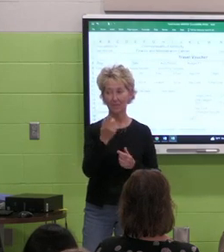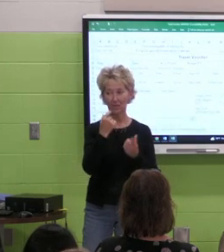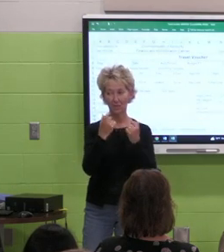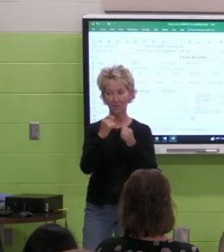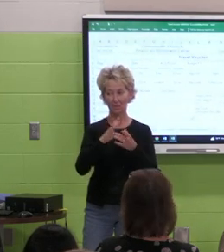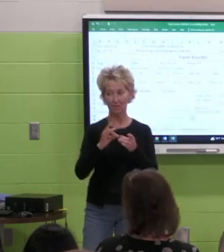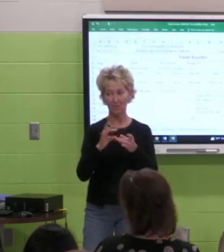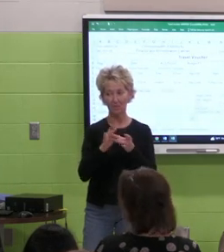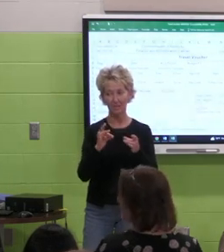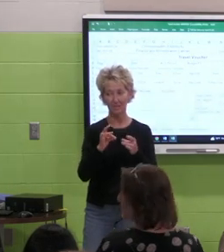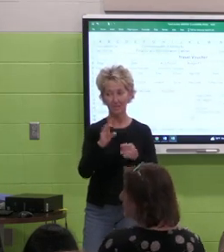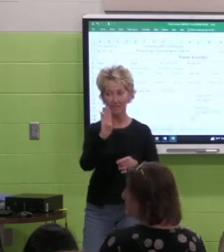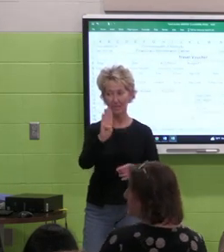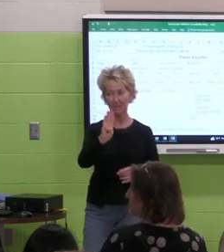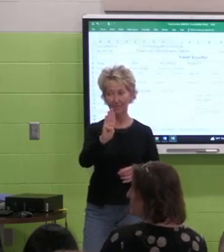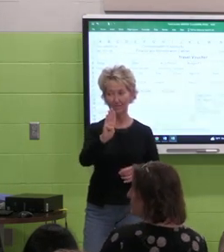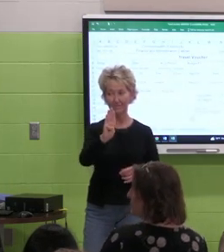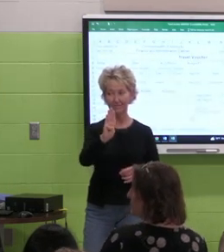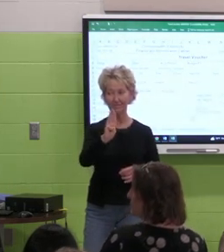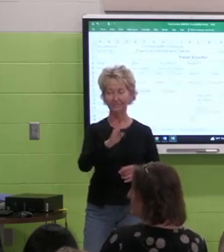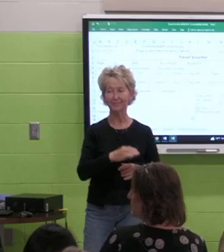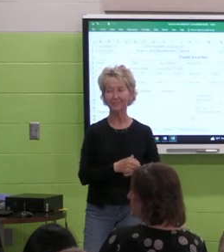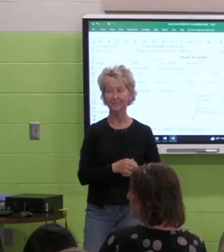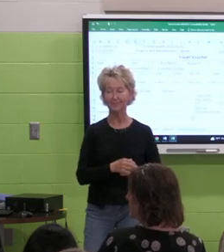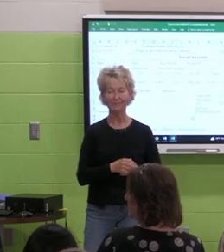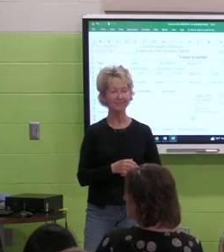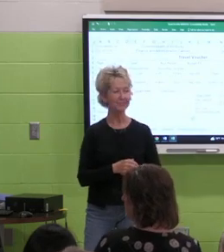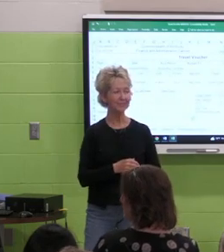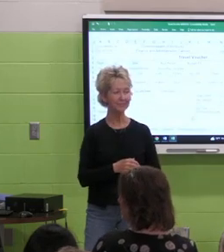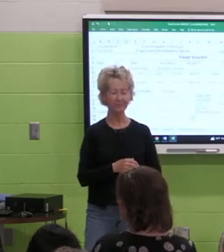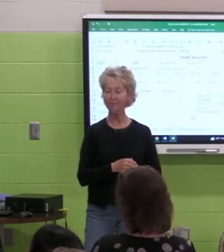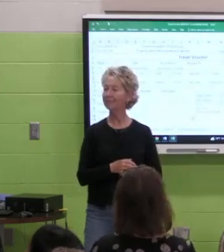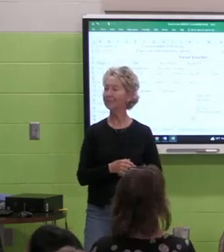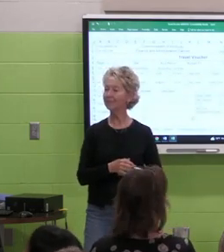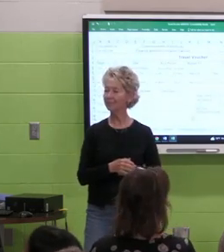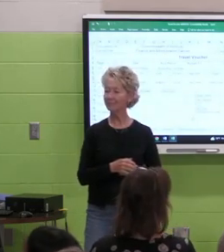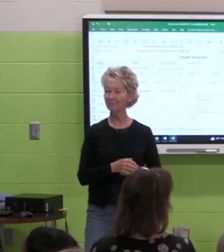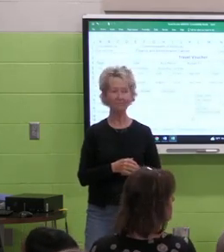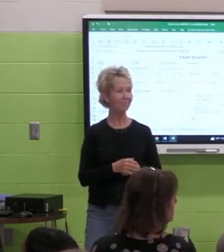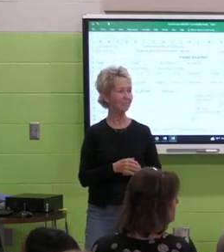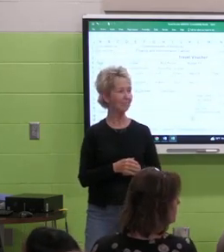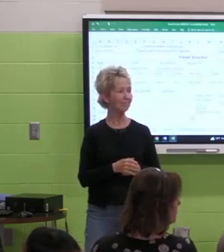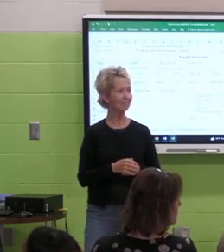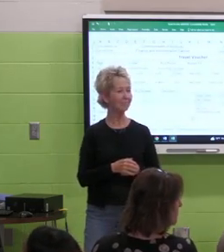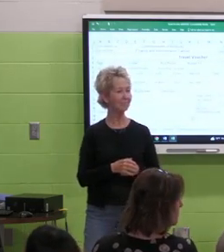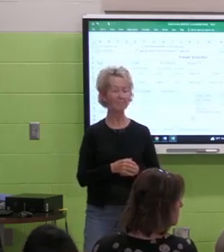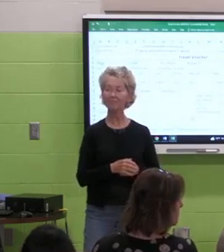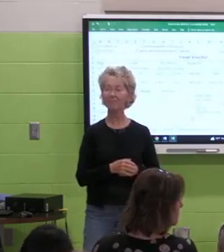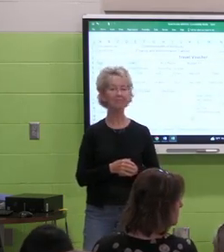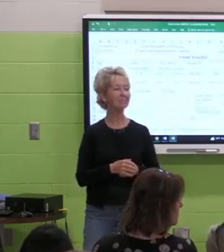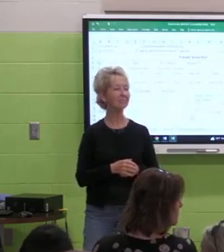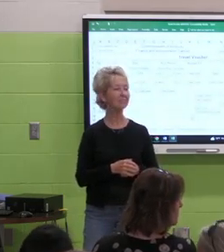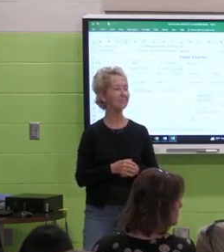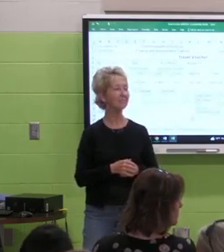sir she question over her first okay yes